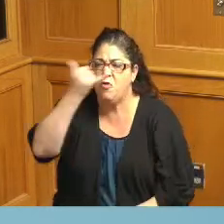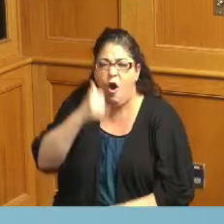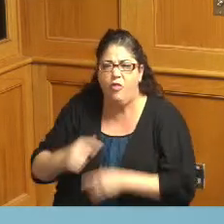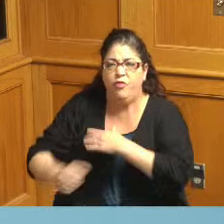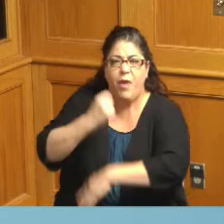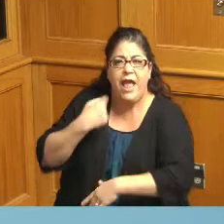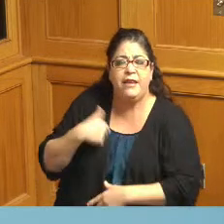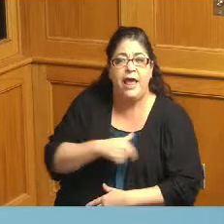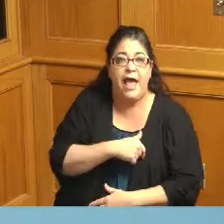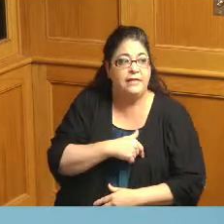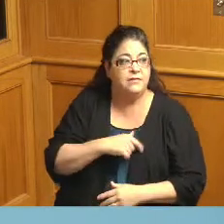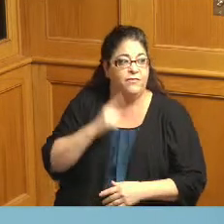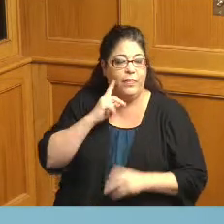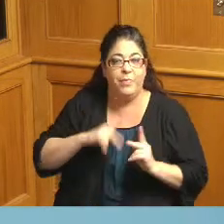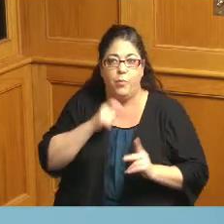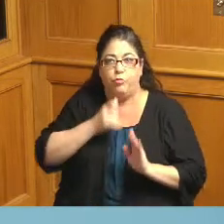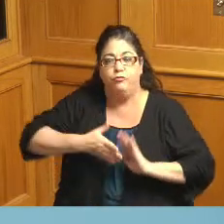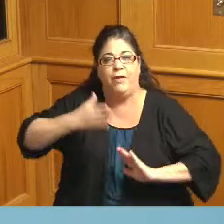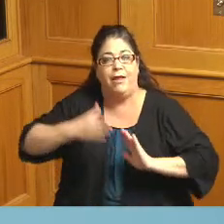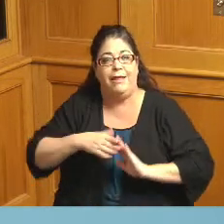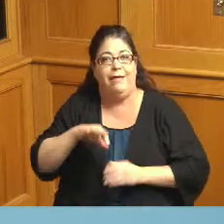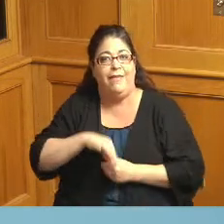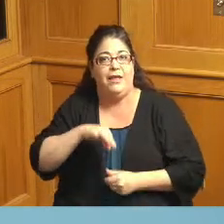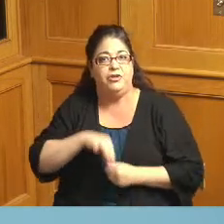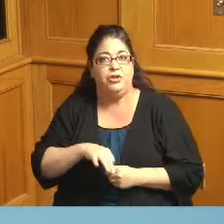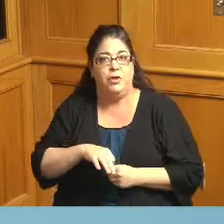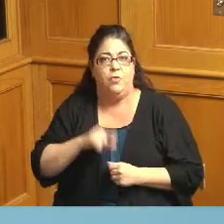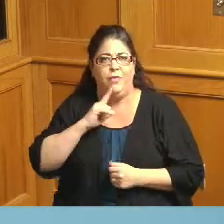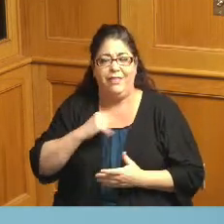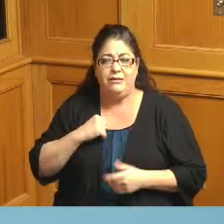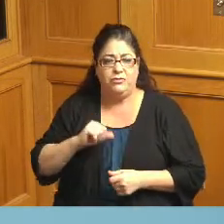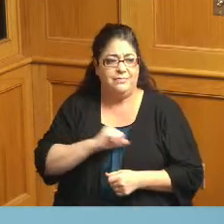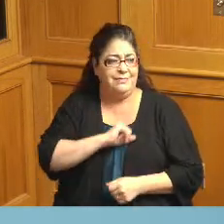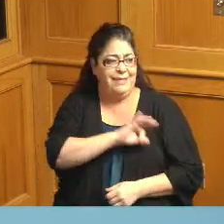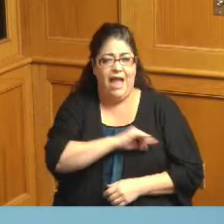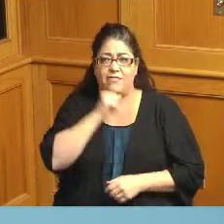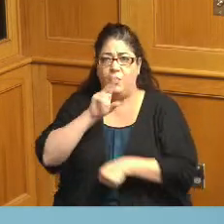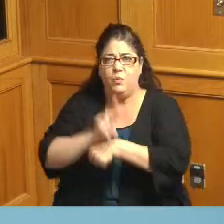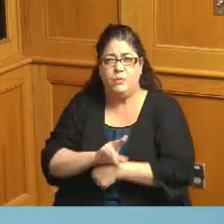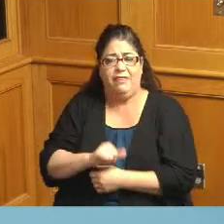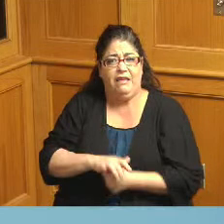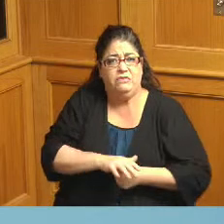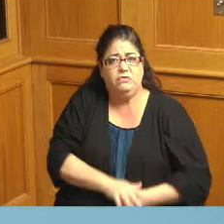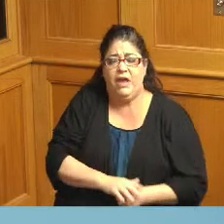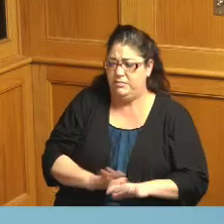against election officials it puts an enormous strain on our staff and in addition to that